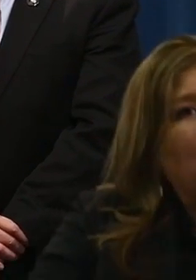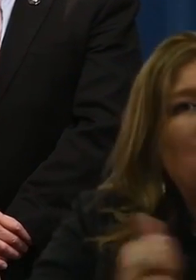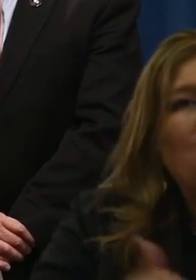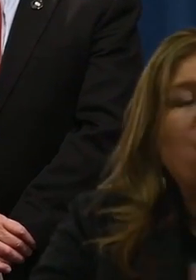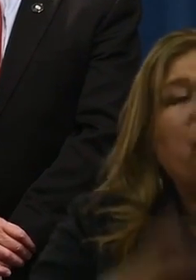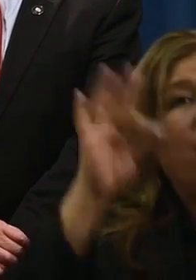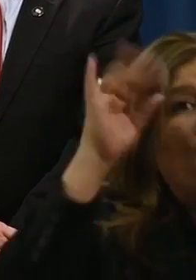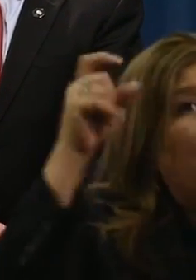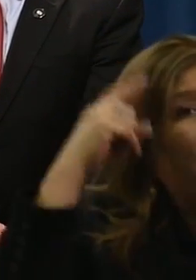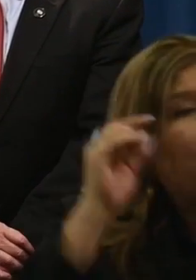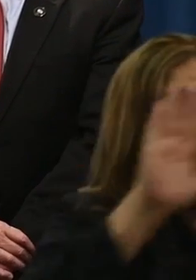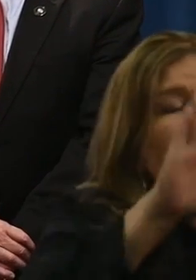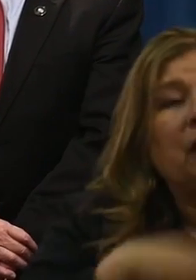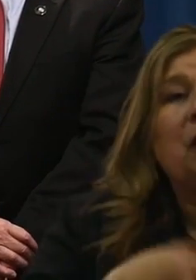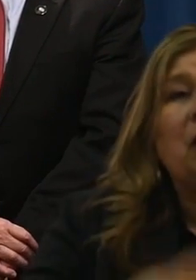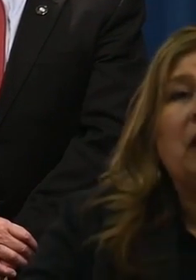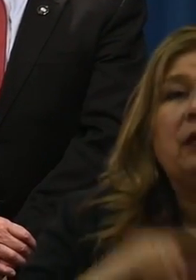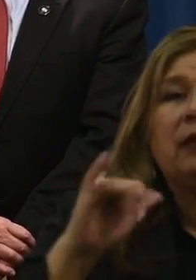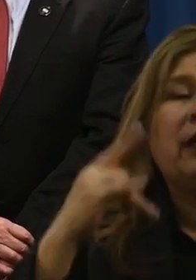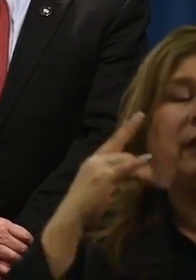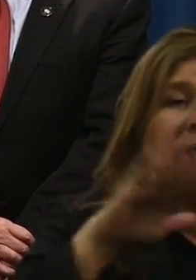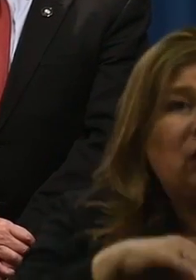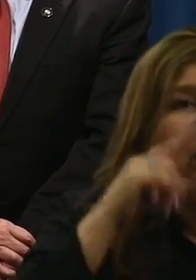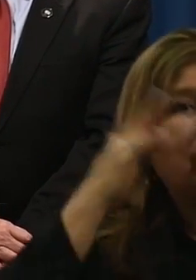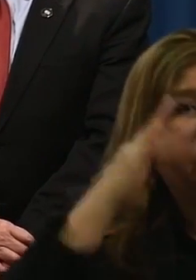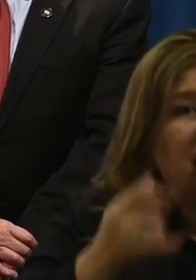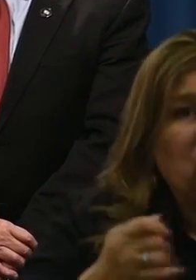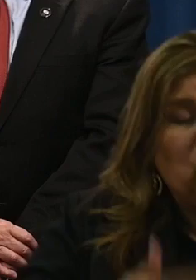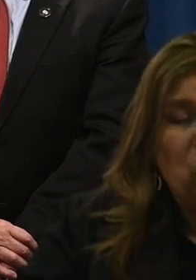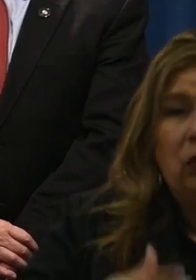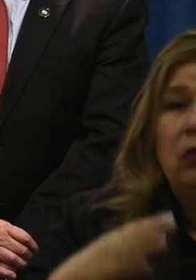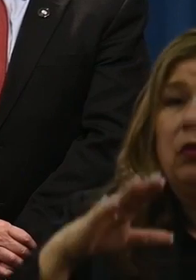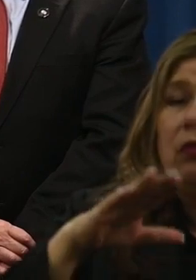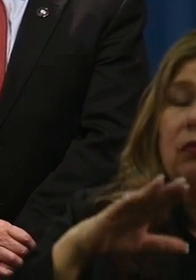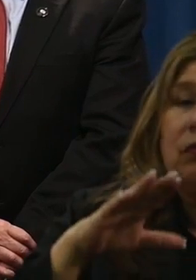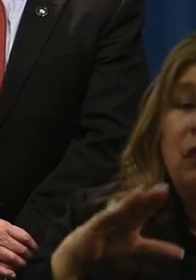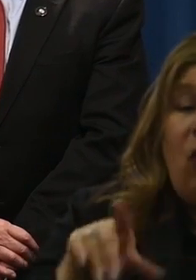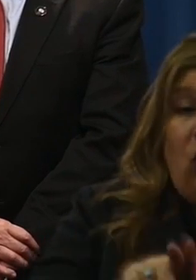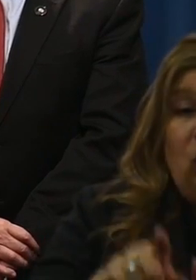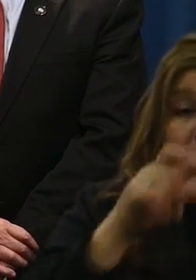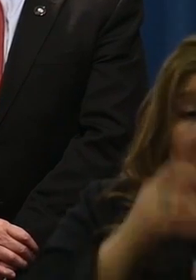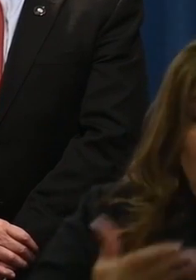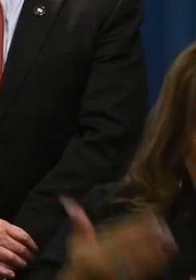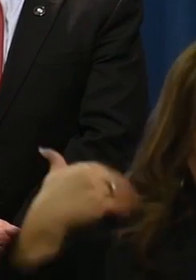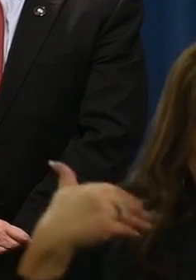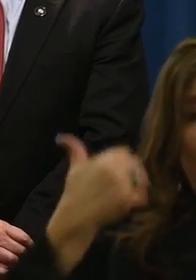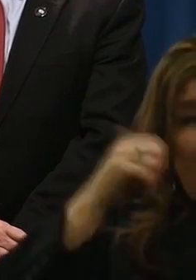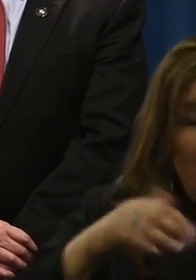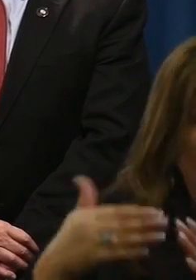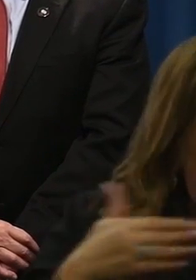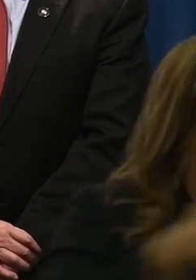on the manifest of those passengers that disembarked in the state of California, particularly, as I said, those residents.